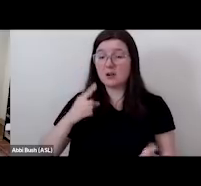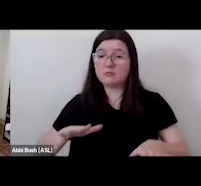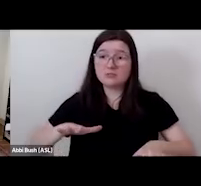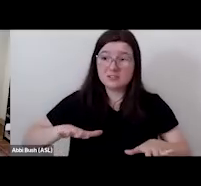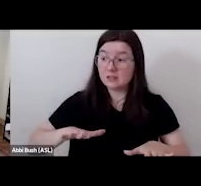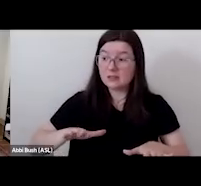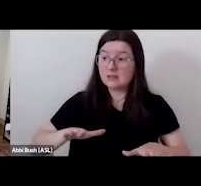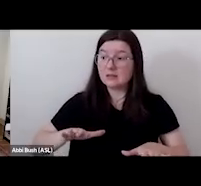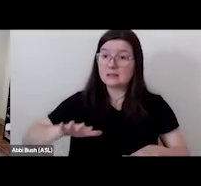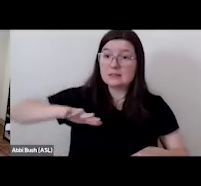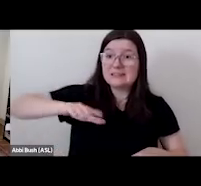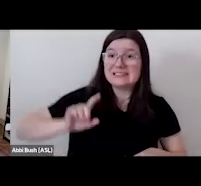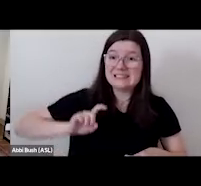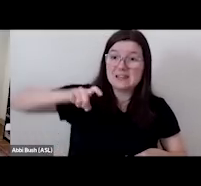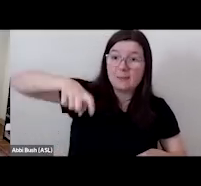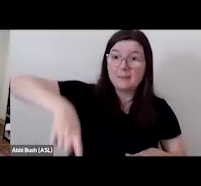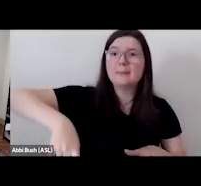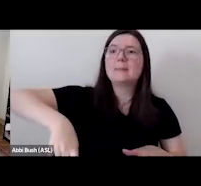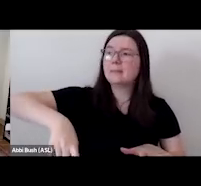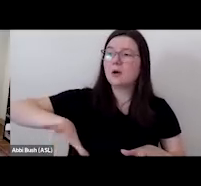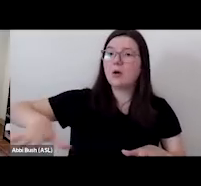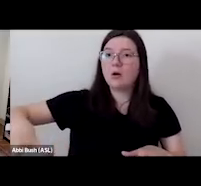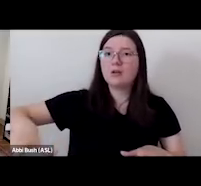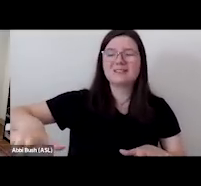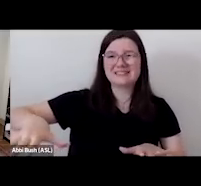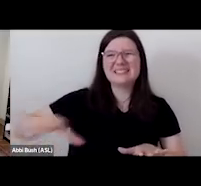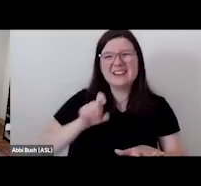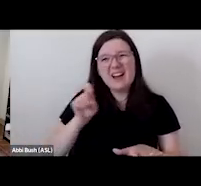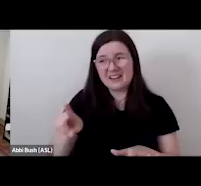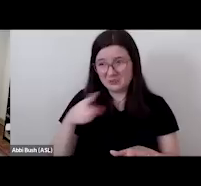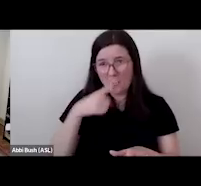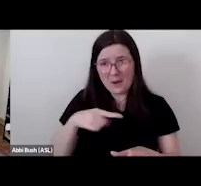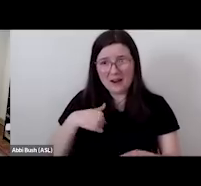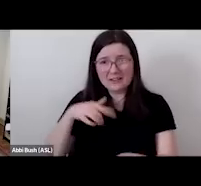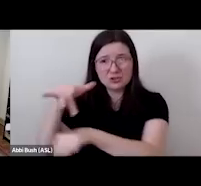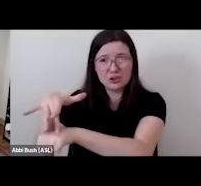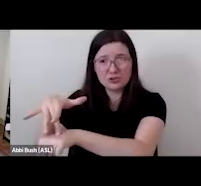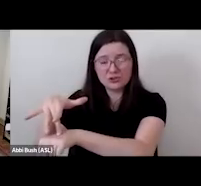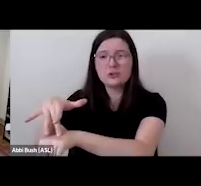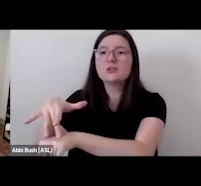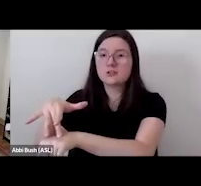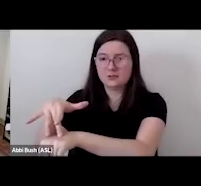It will go such a long way to let them know that you view yourself as the guest in their space